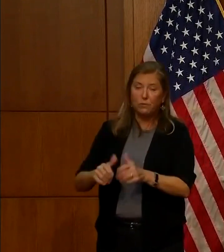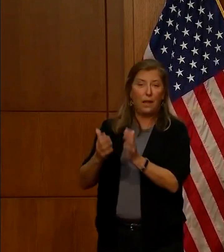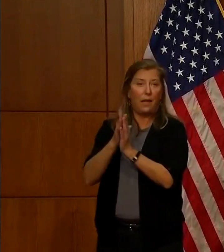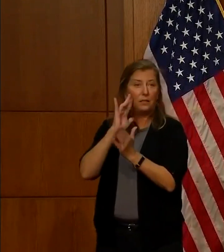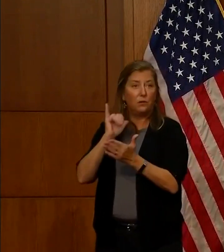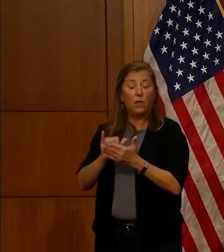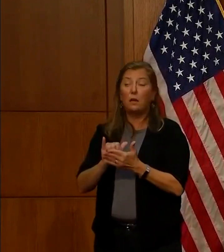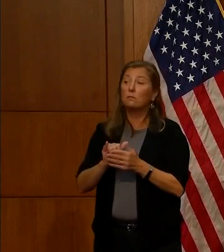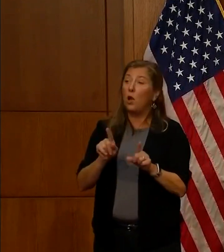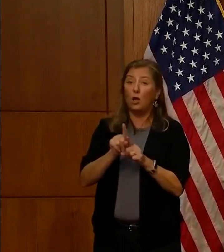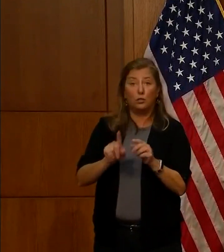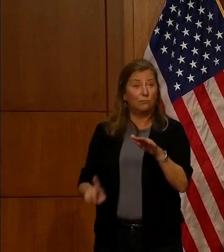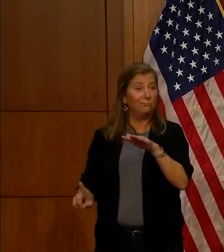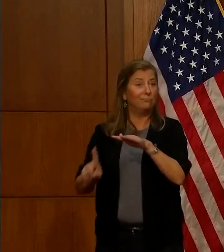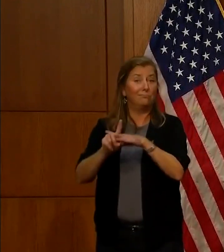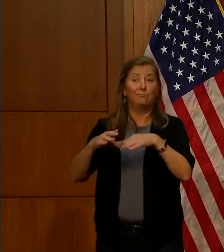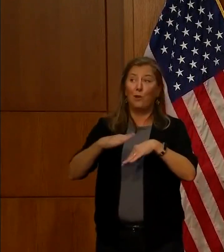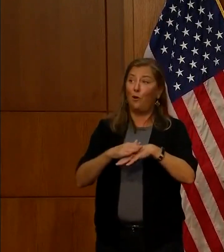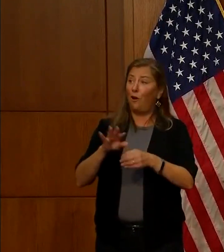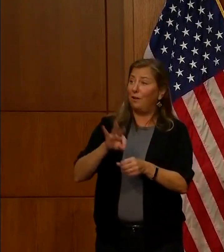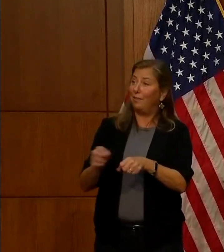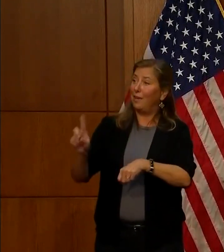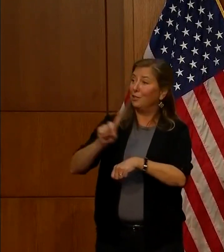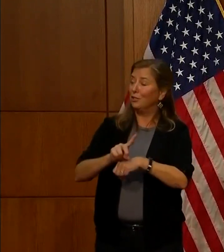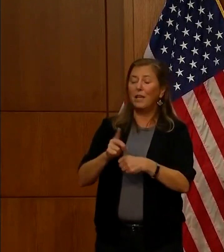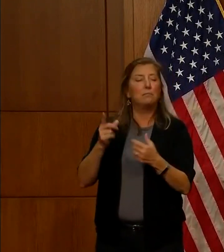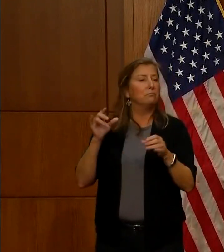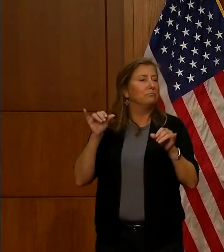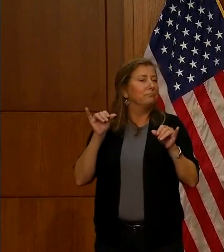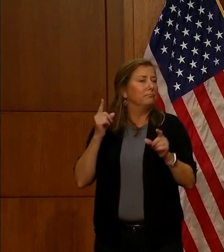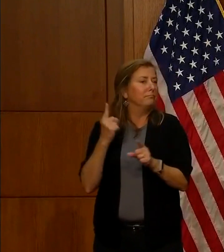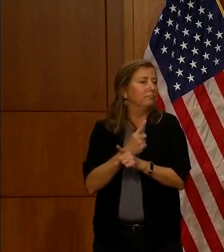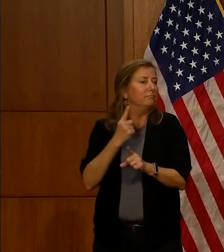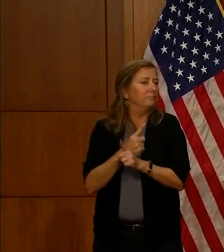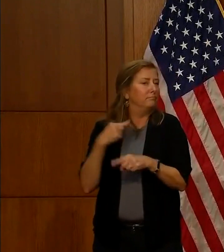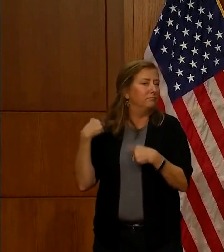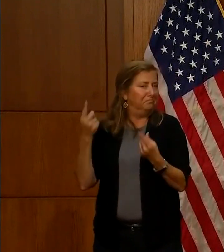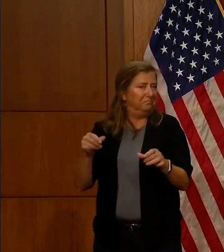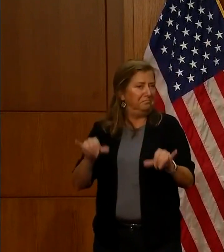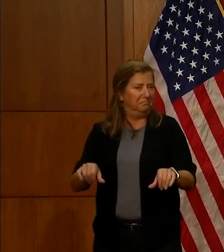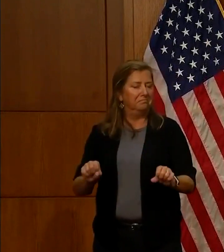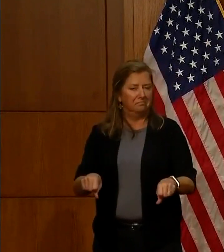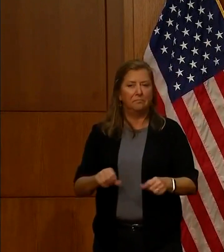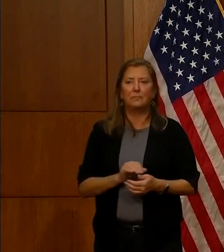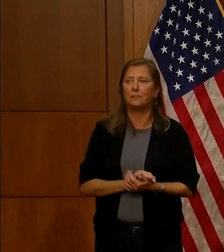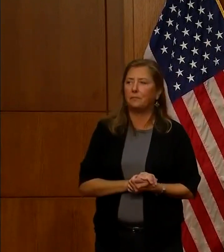SO ON THE ELECTIONS WEBSITE. AND YOU CAN VOTE IN PERSON ON